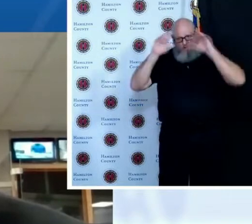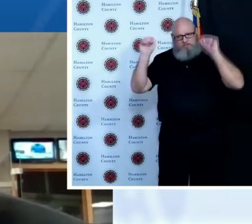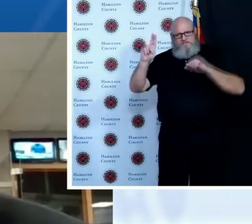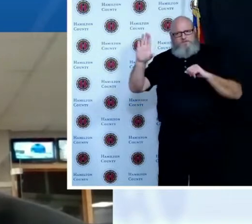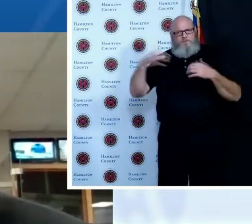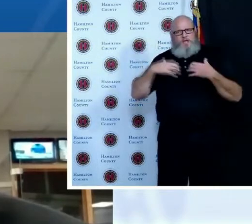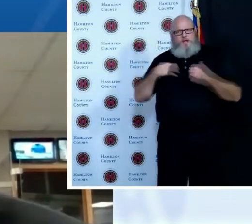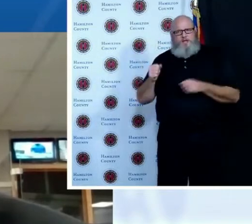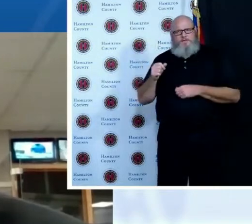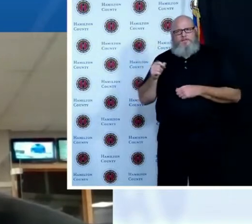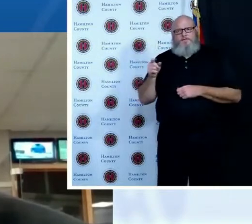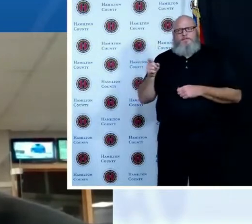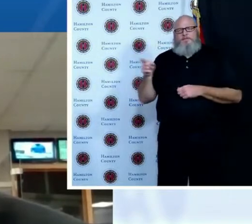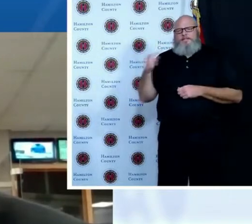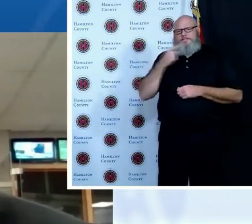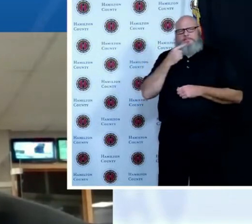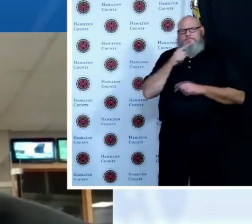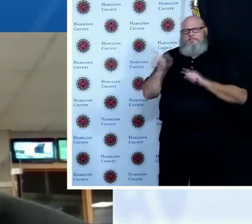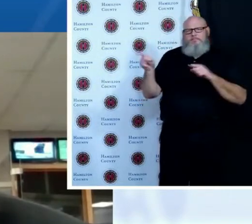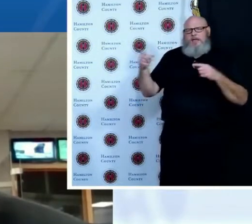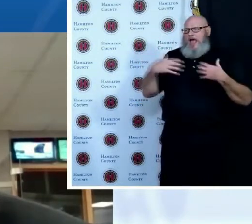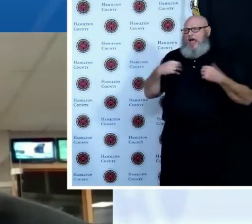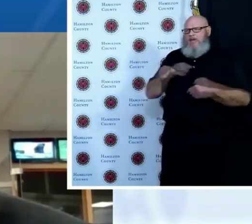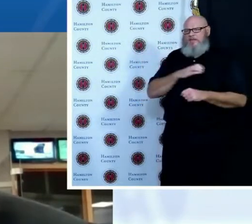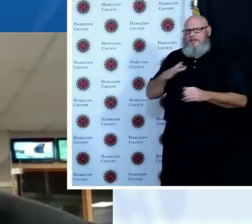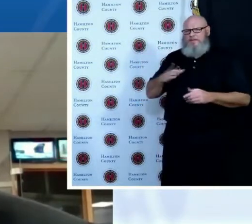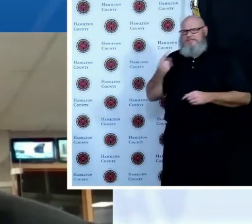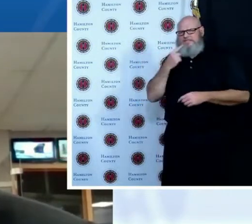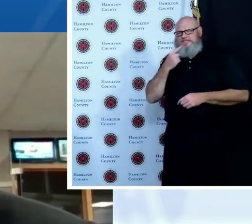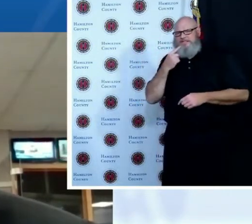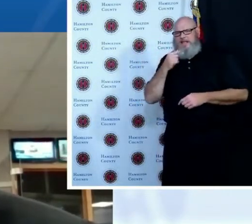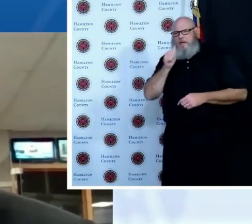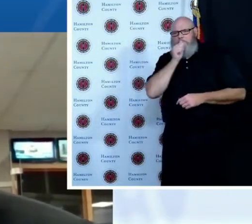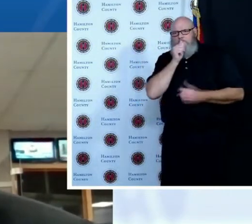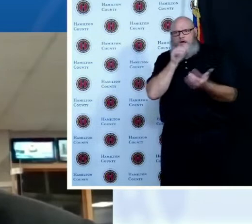you would be one of those would you be willing to help out private care physicians at your hospitals